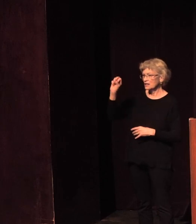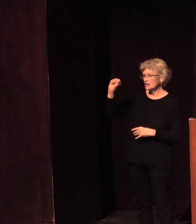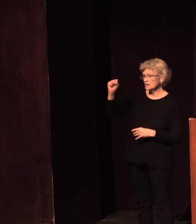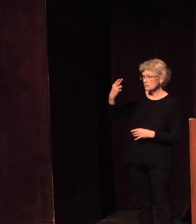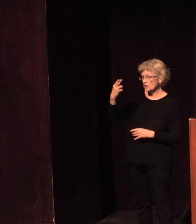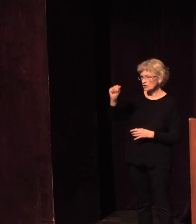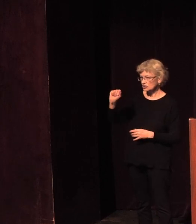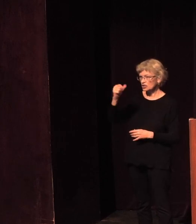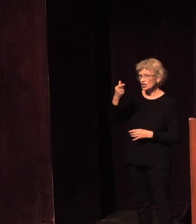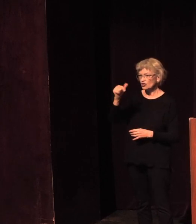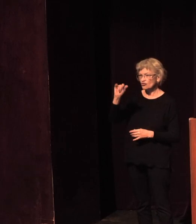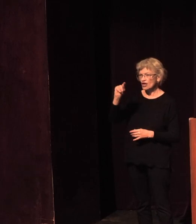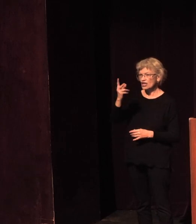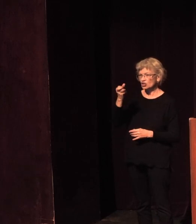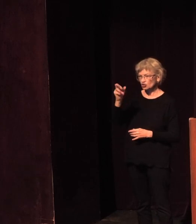Are there any of the members of the Board of Trustees?